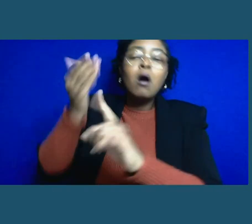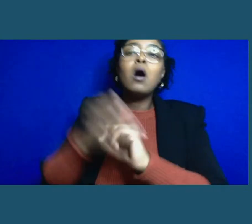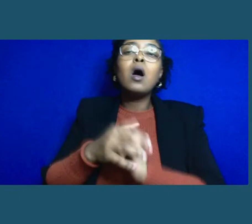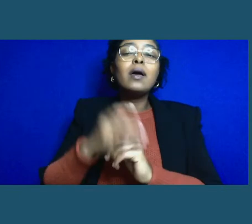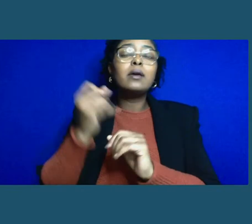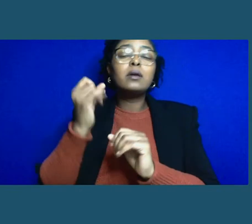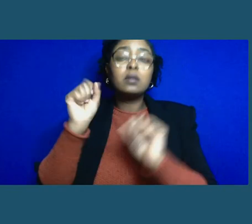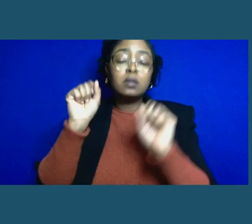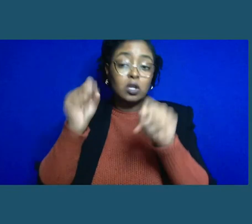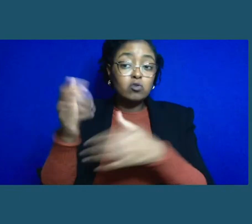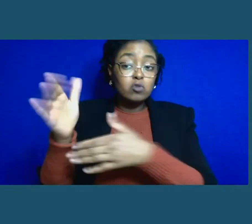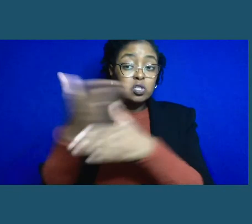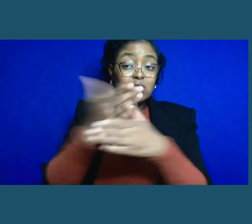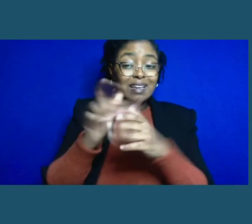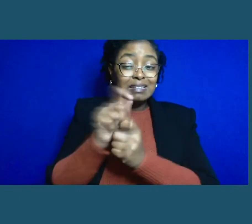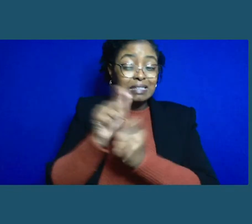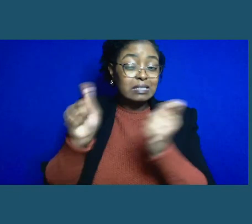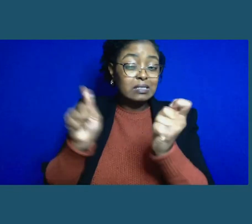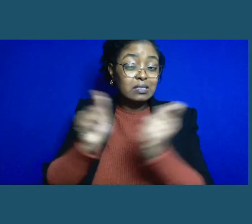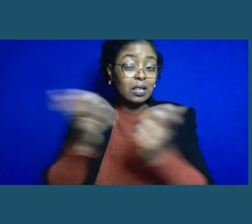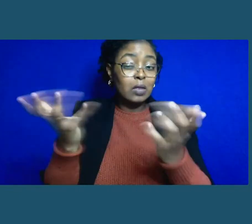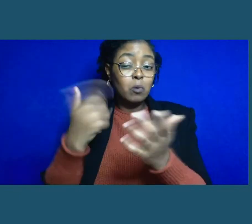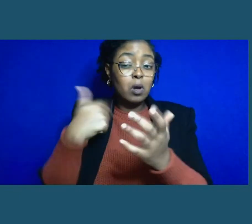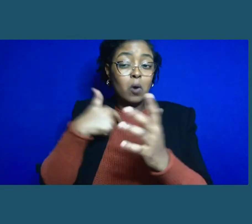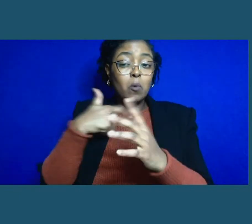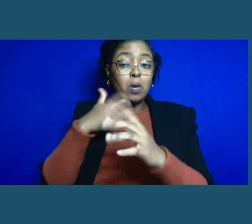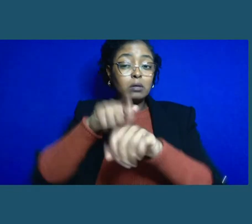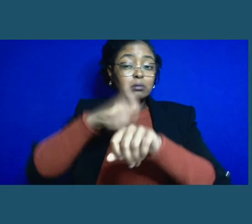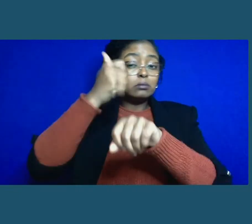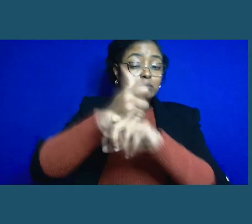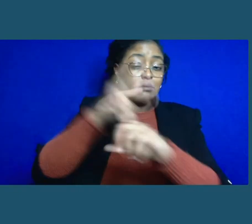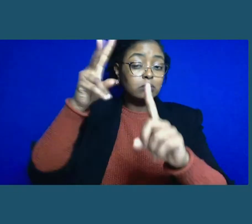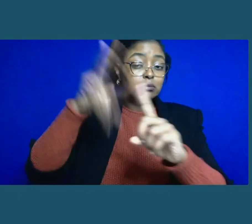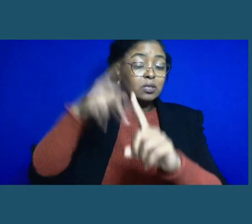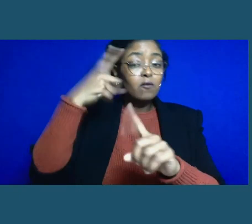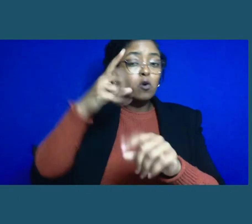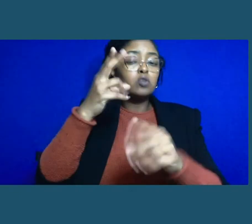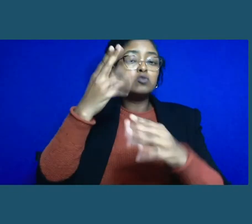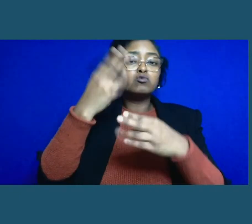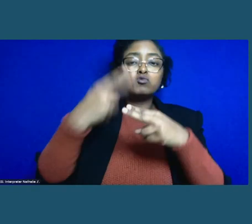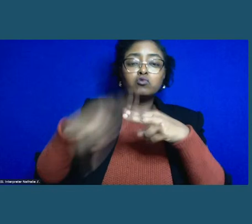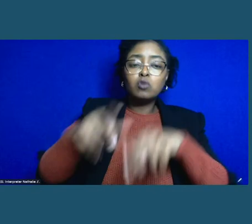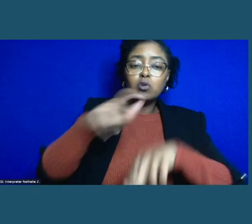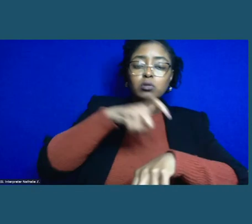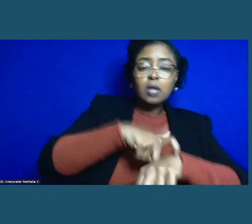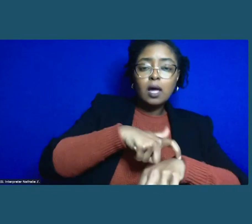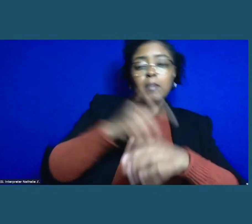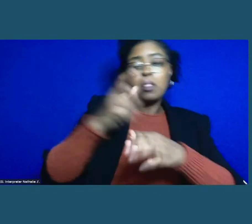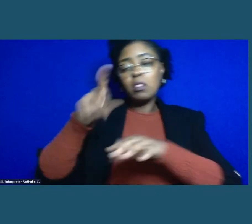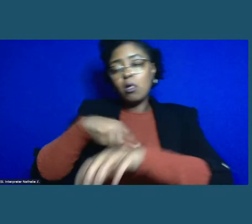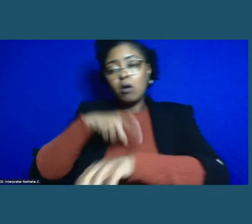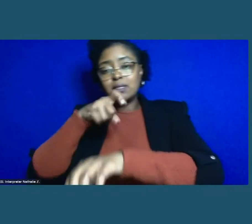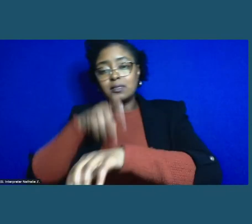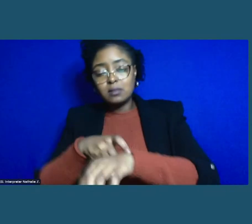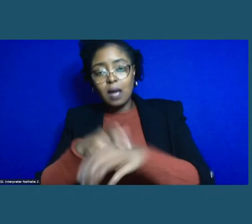who's on the screen. But you know who you are, who could Uh, could share exactly what we've,